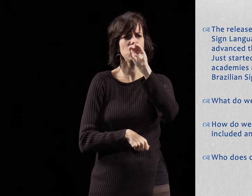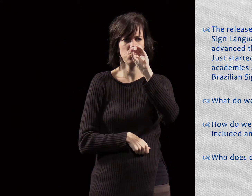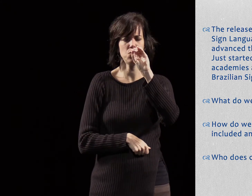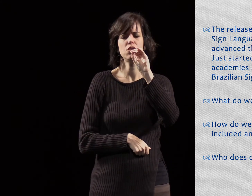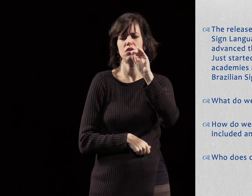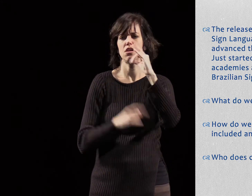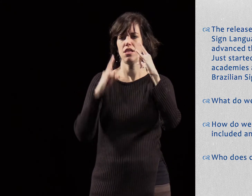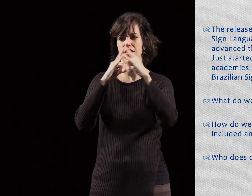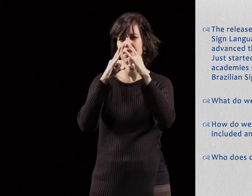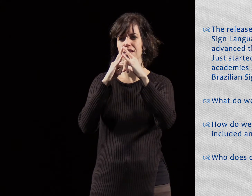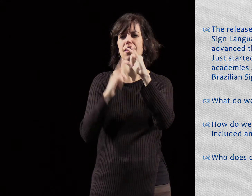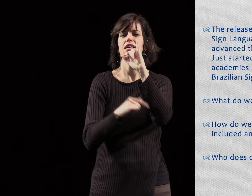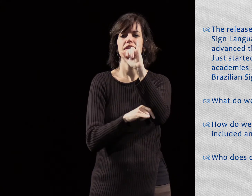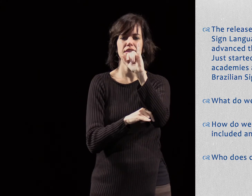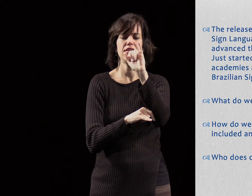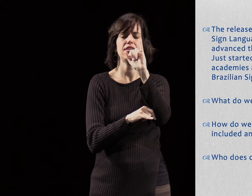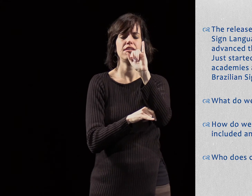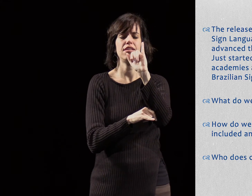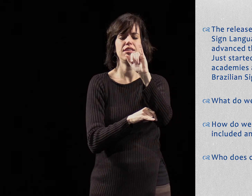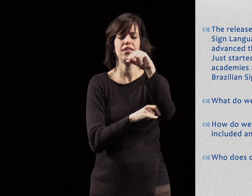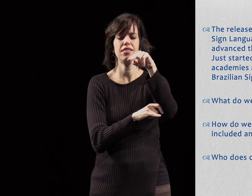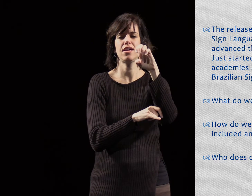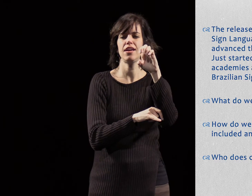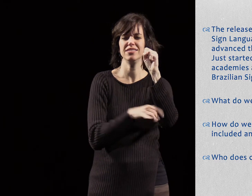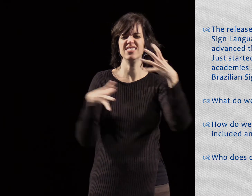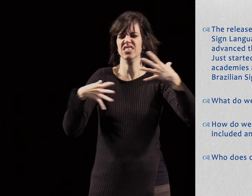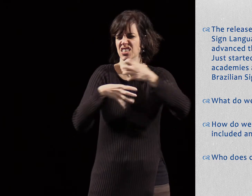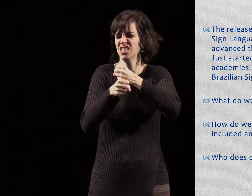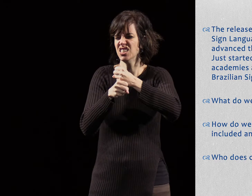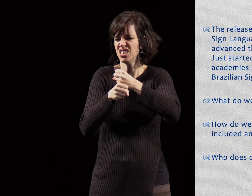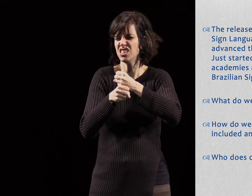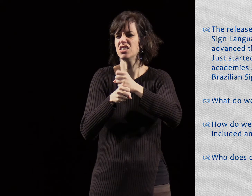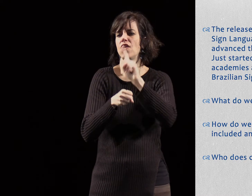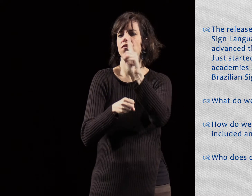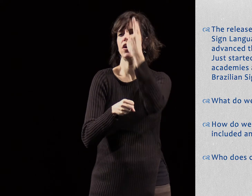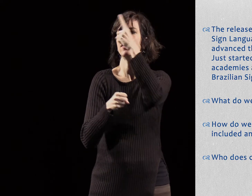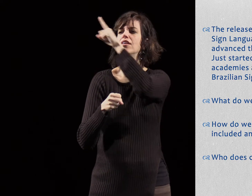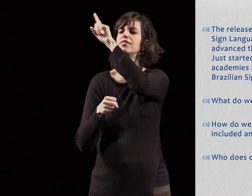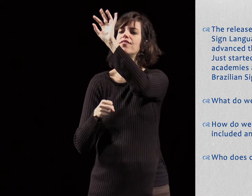There's one Deaf school in Rio, INES for short,